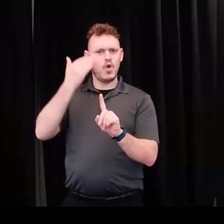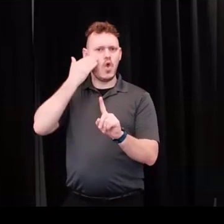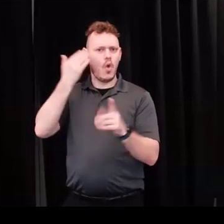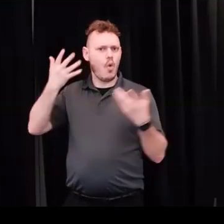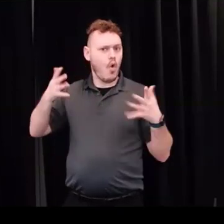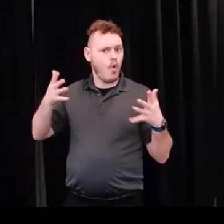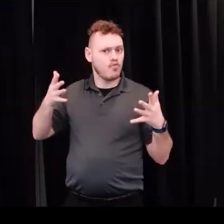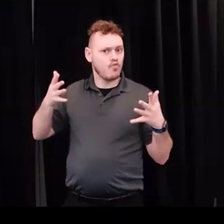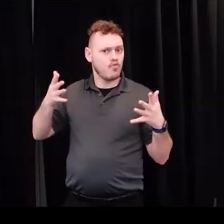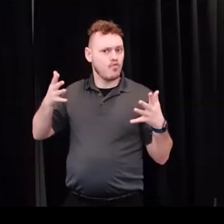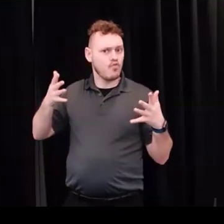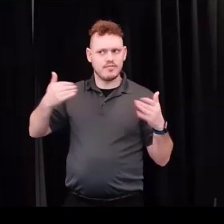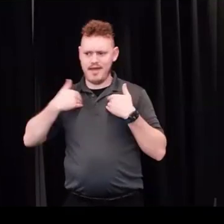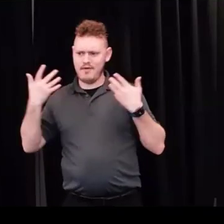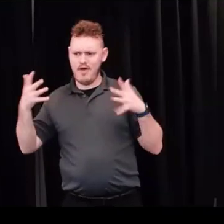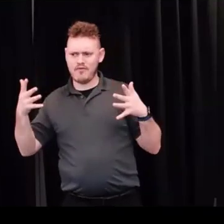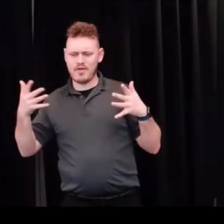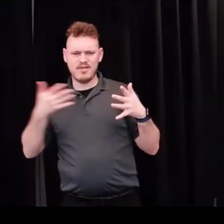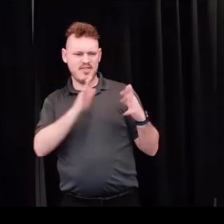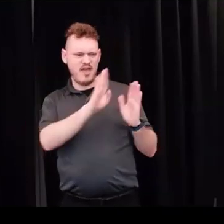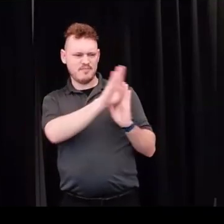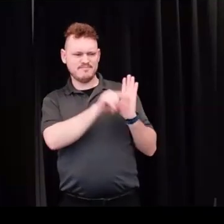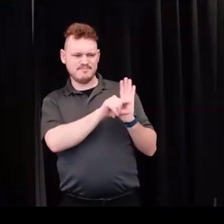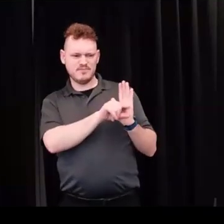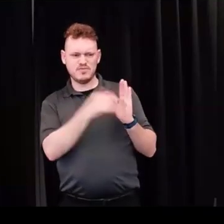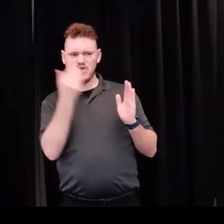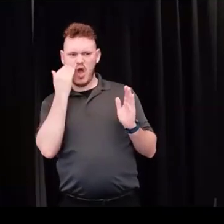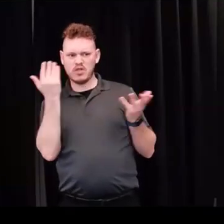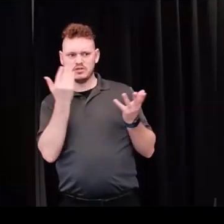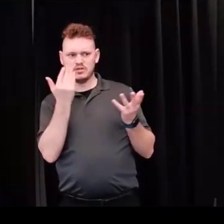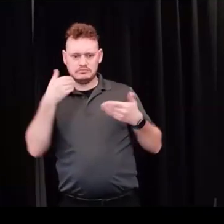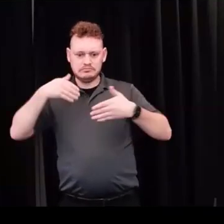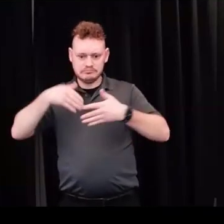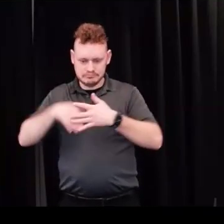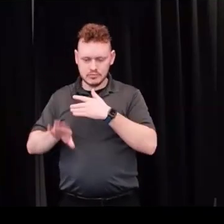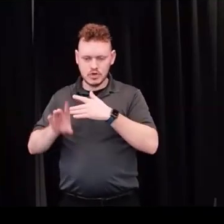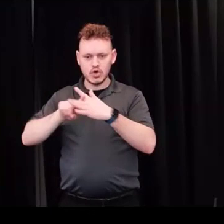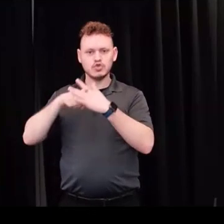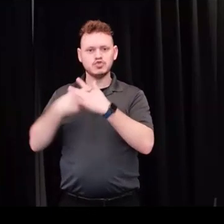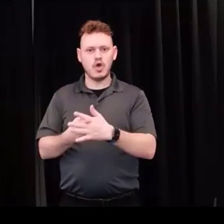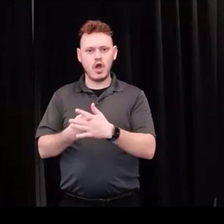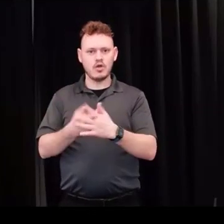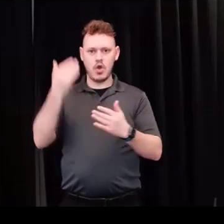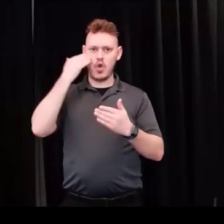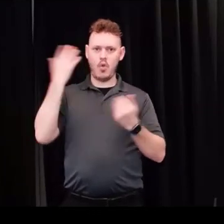have? So what is the background knowledge? What are they coming into this learning experience